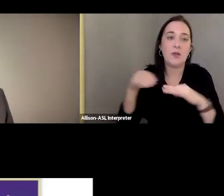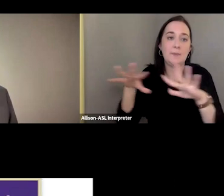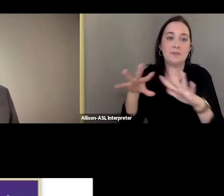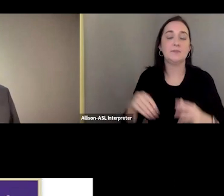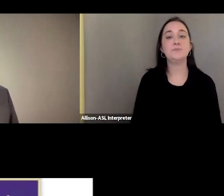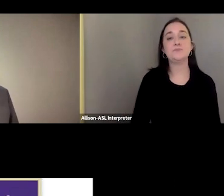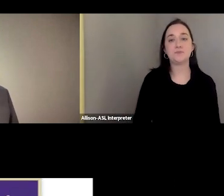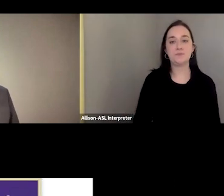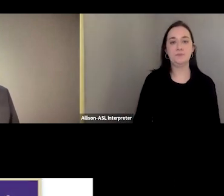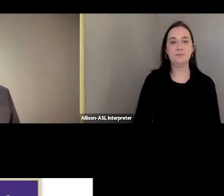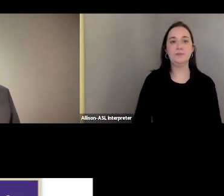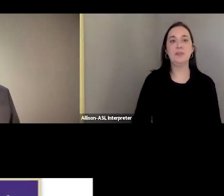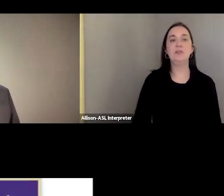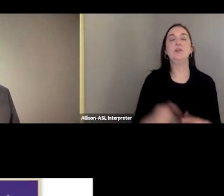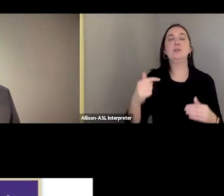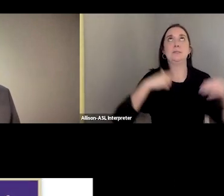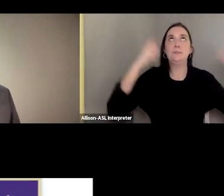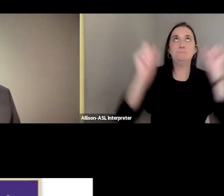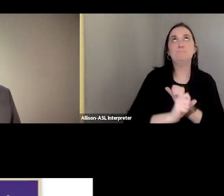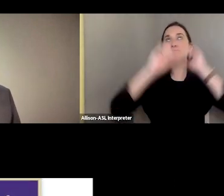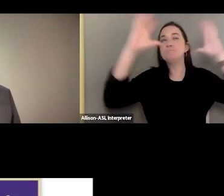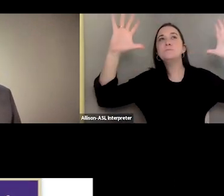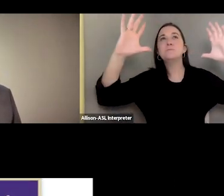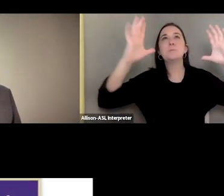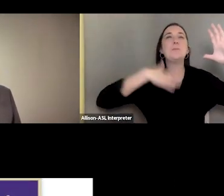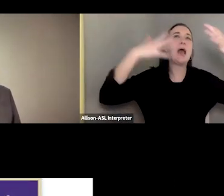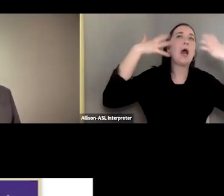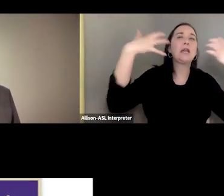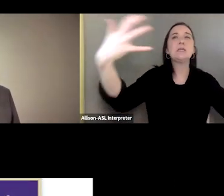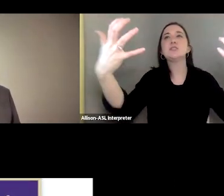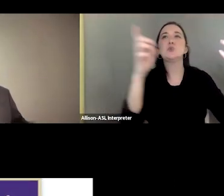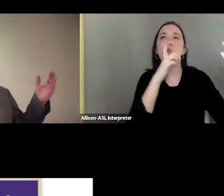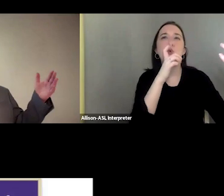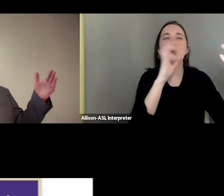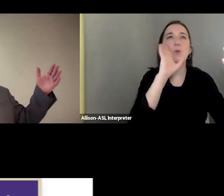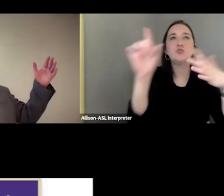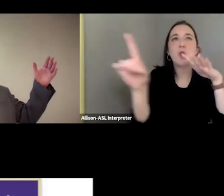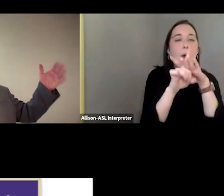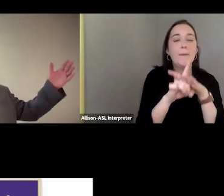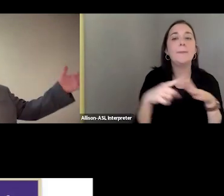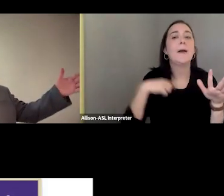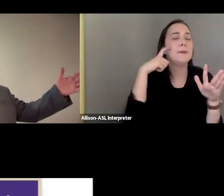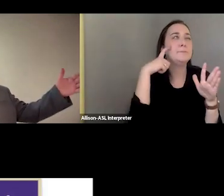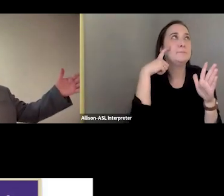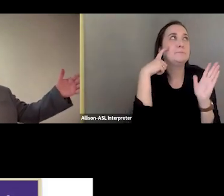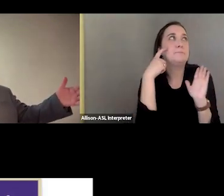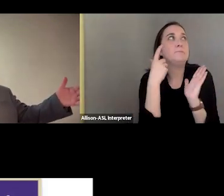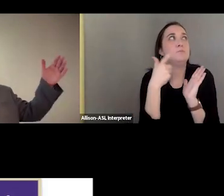So this is me always thinking about who my audience might be, I try to imagine that there are probably two big groups in this particular talk today.